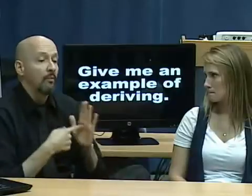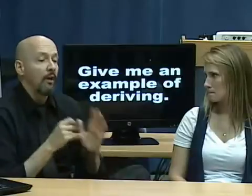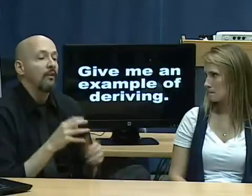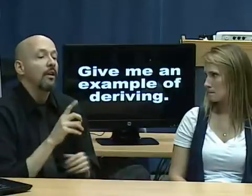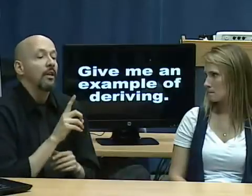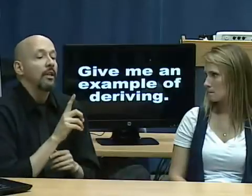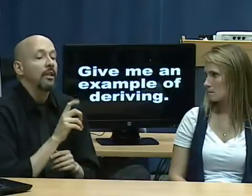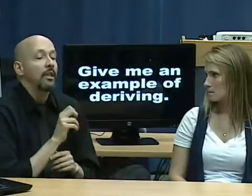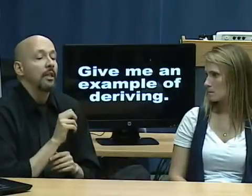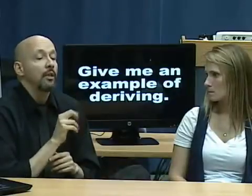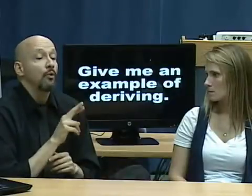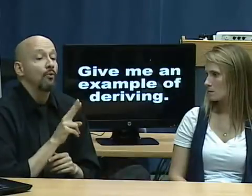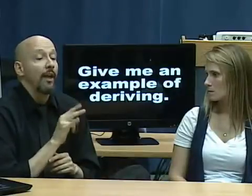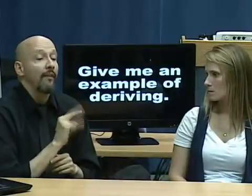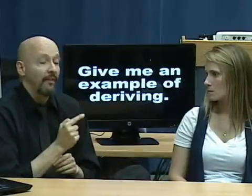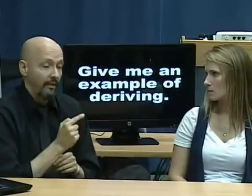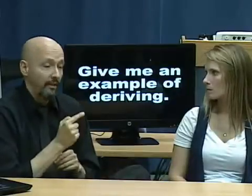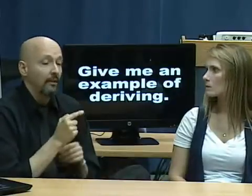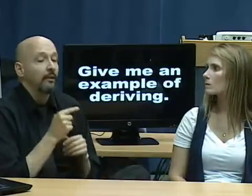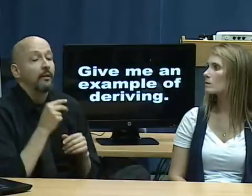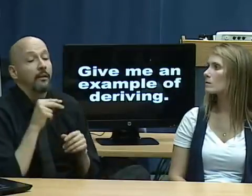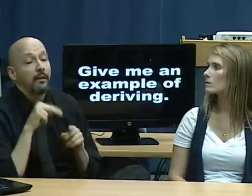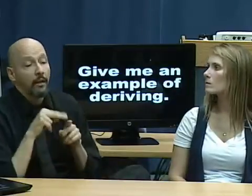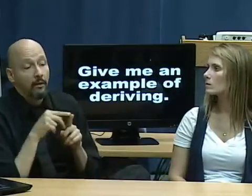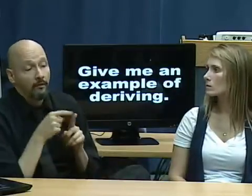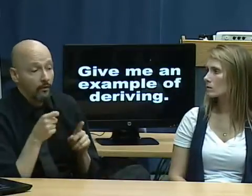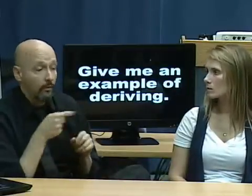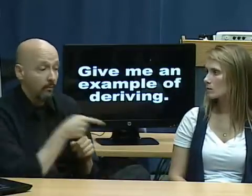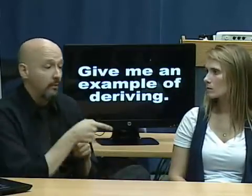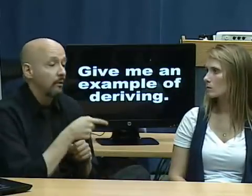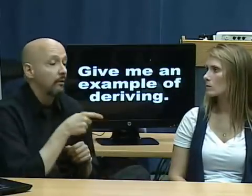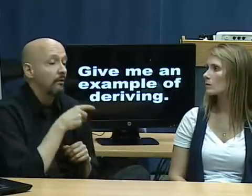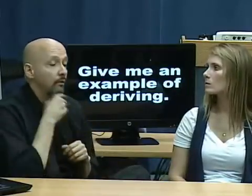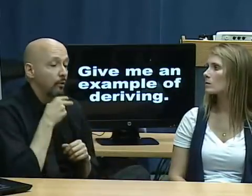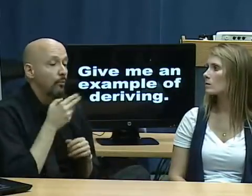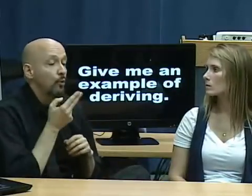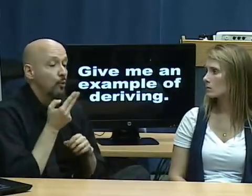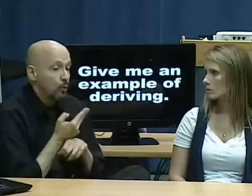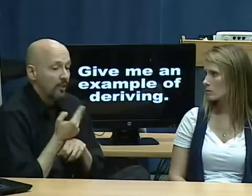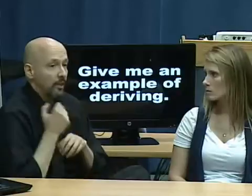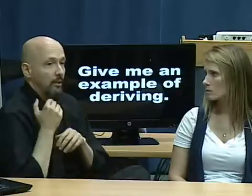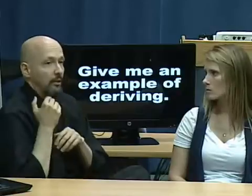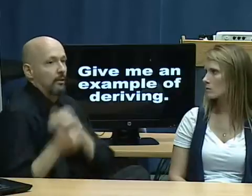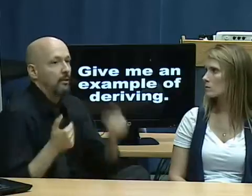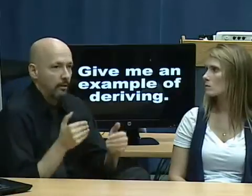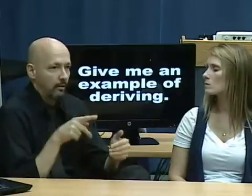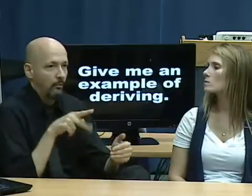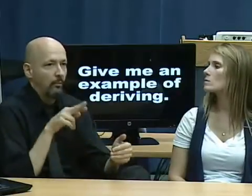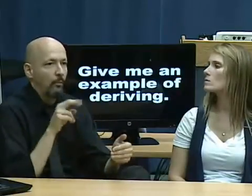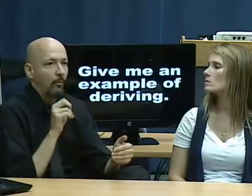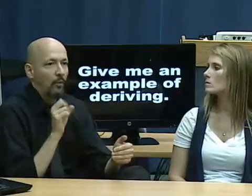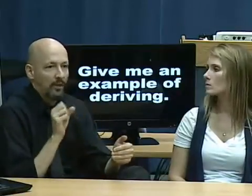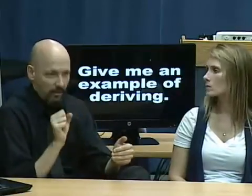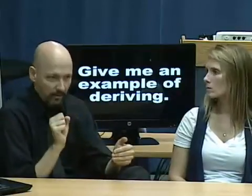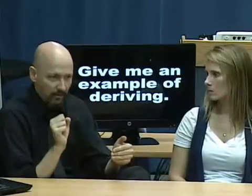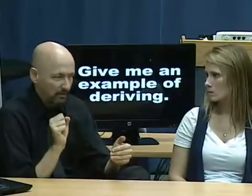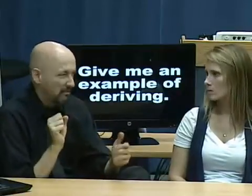"Give me an example of deriving a noun from a verb... ...using that process. P-R-O-C-E-S-S."